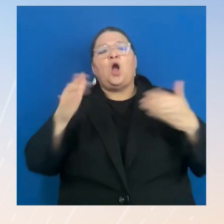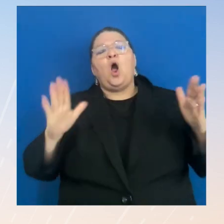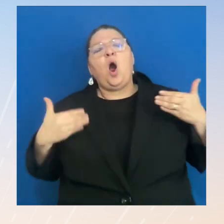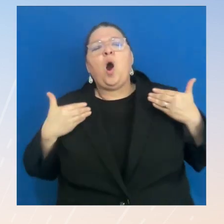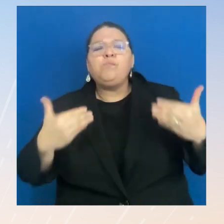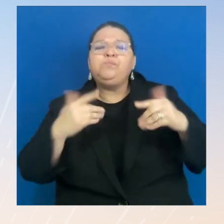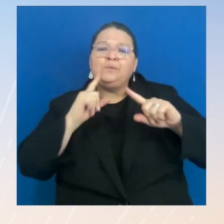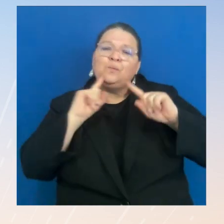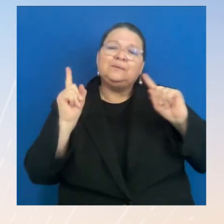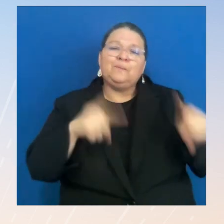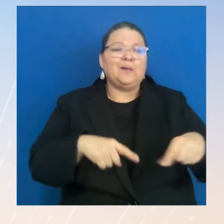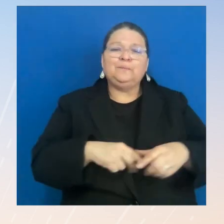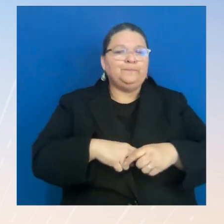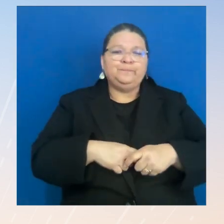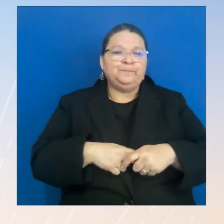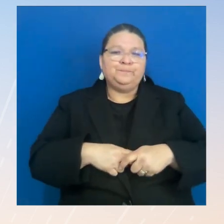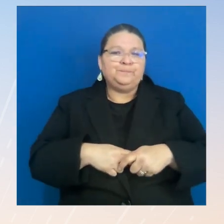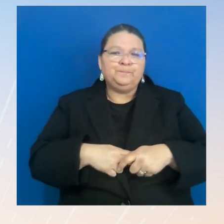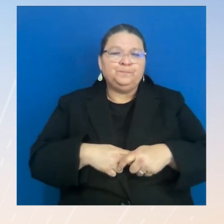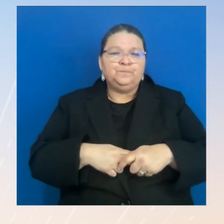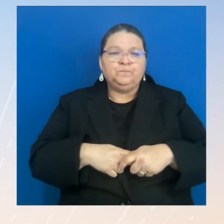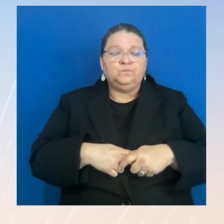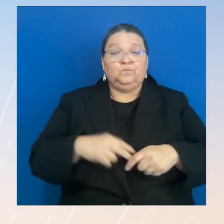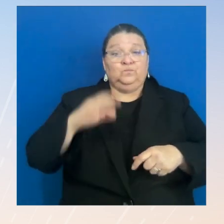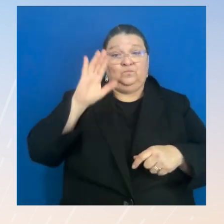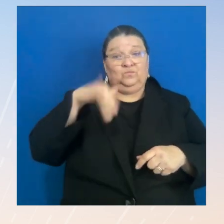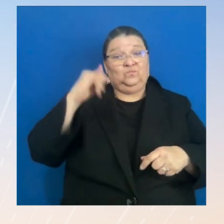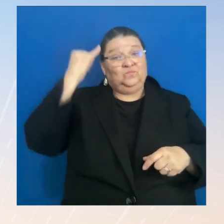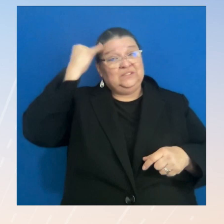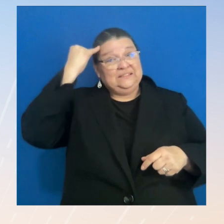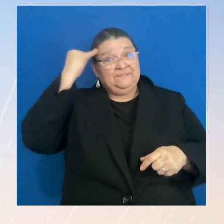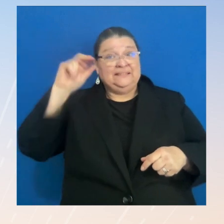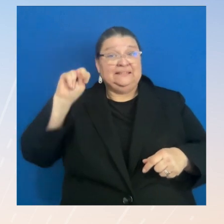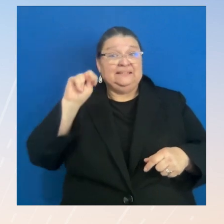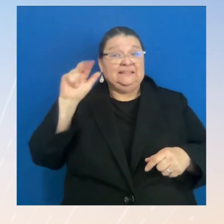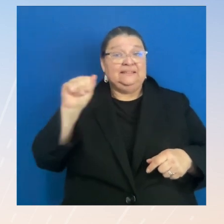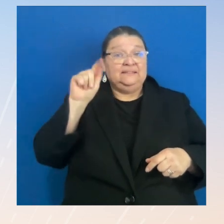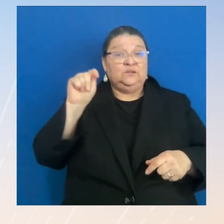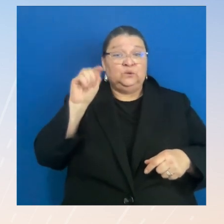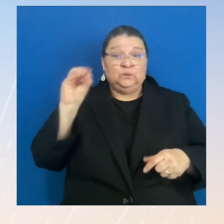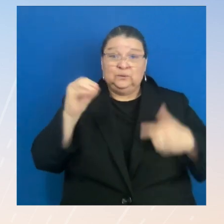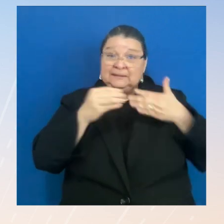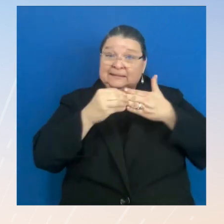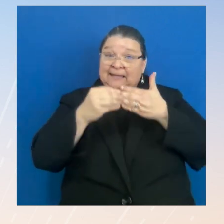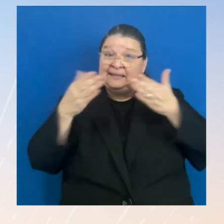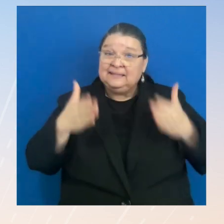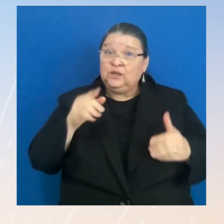that is considered by NATO leadership and by NATO countries to be -- to meet that bar,